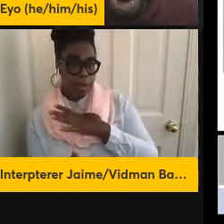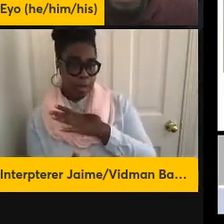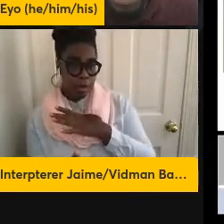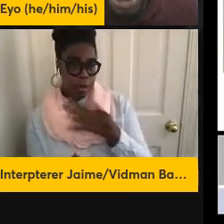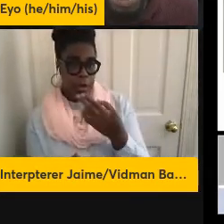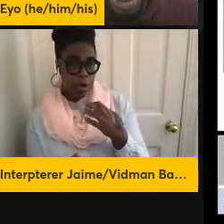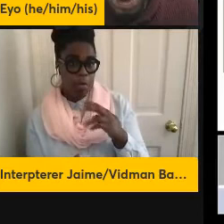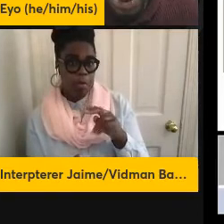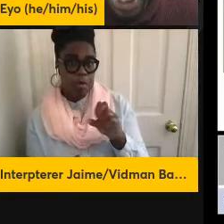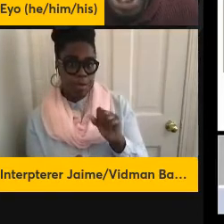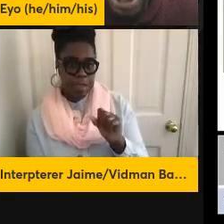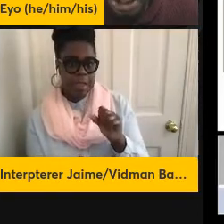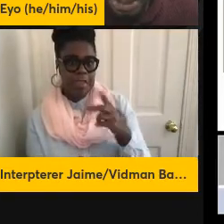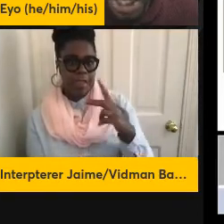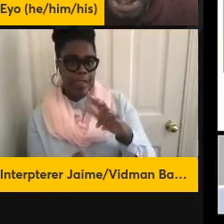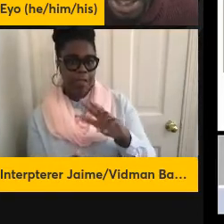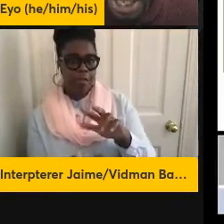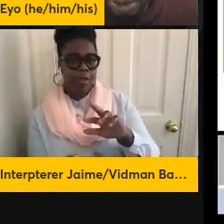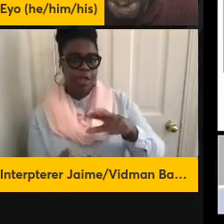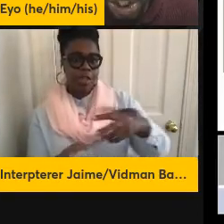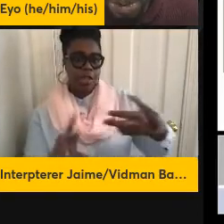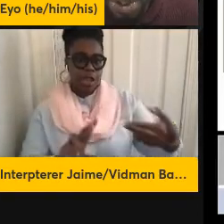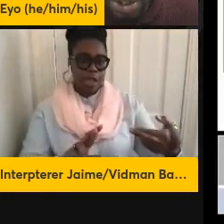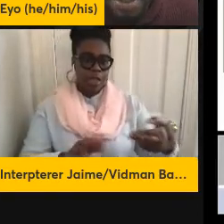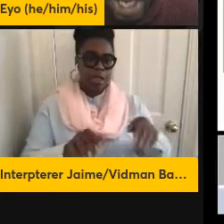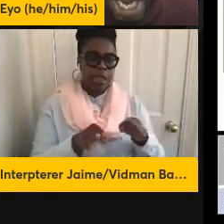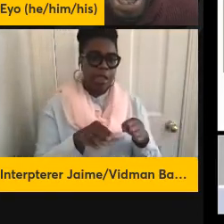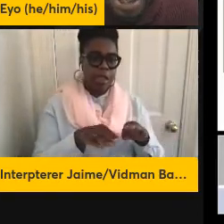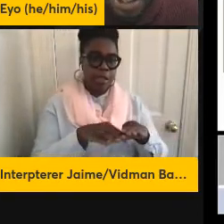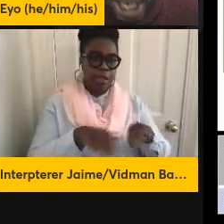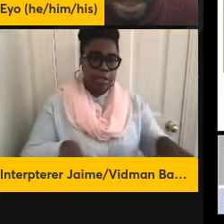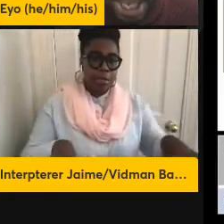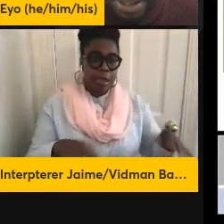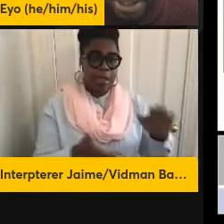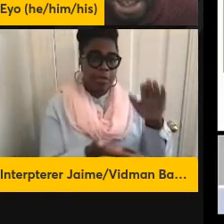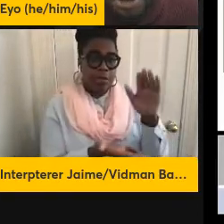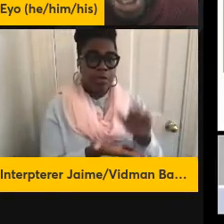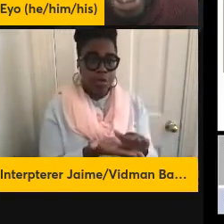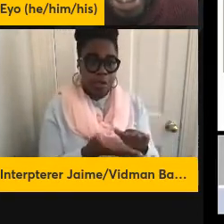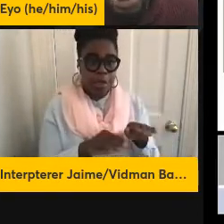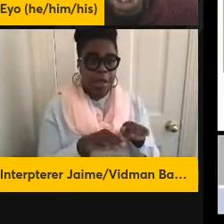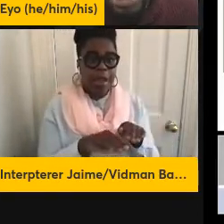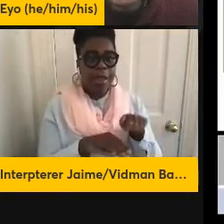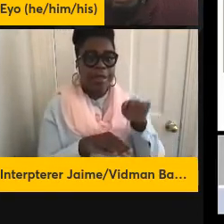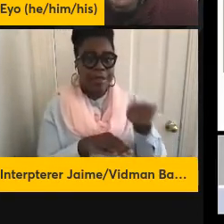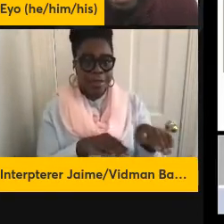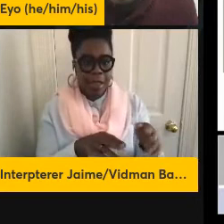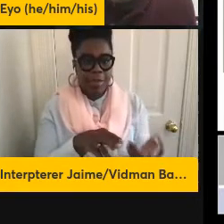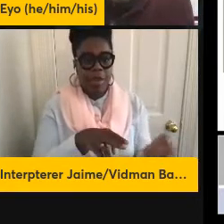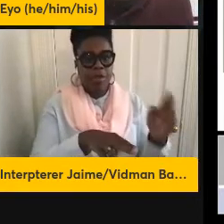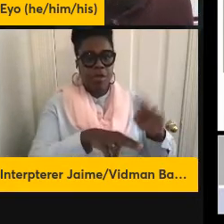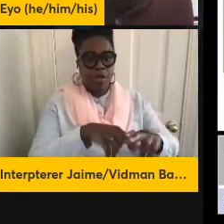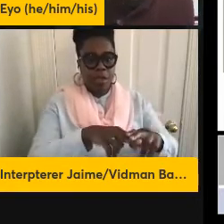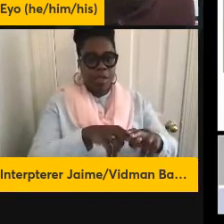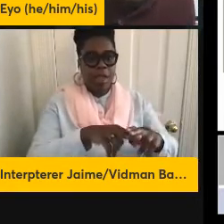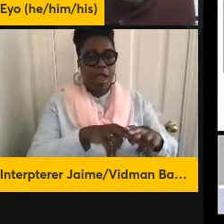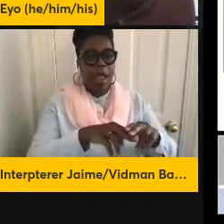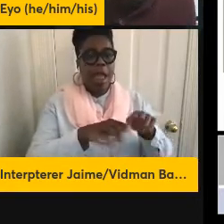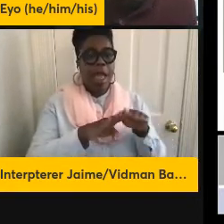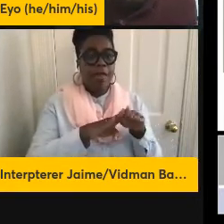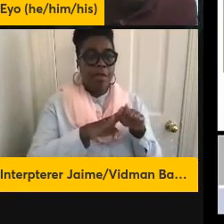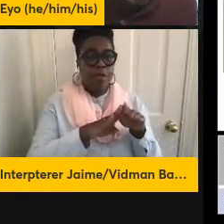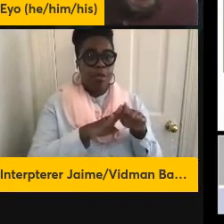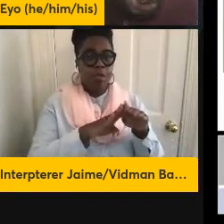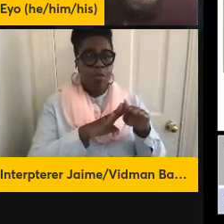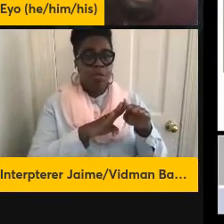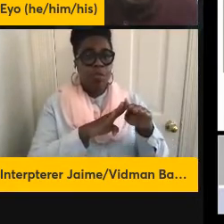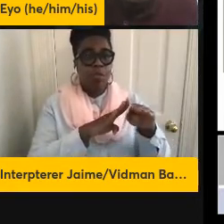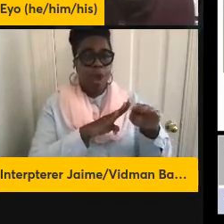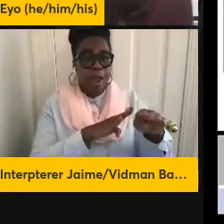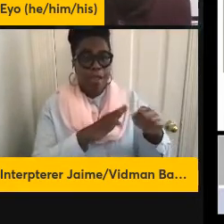morphed in such a way that the split gets reduced, and the step gets significantly increased and the rise is a new syllable